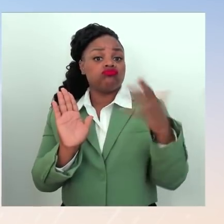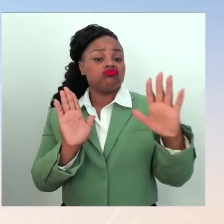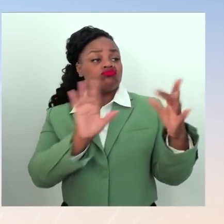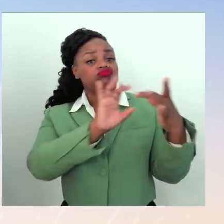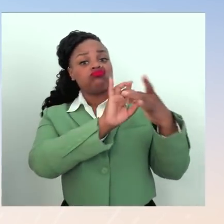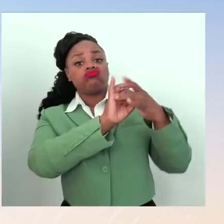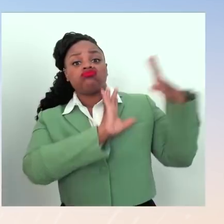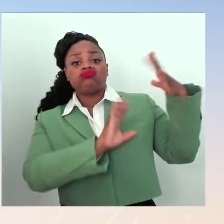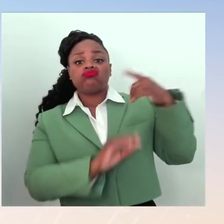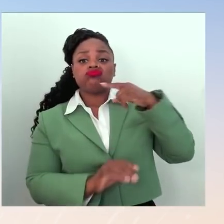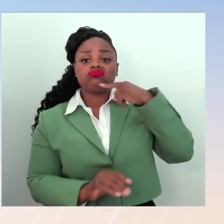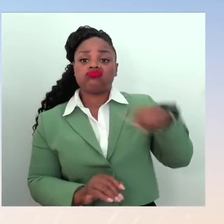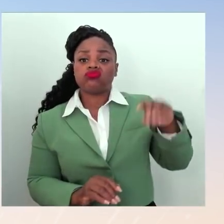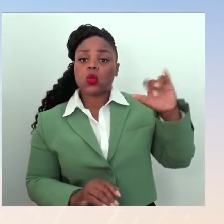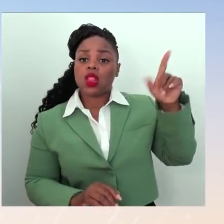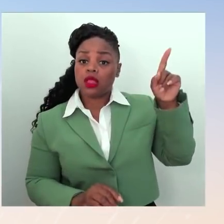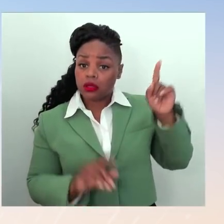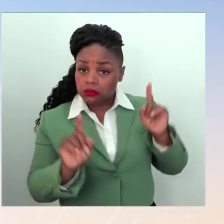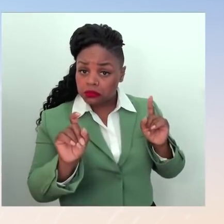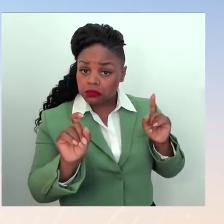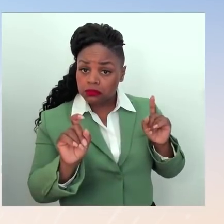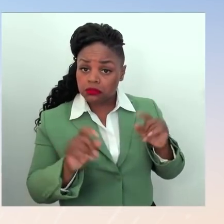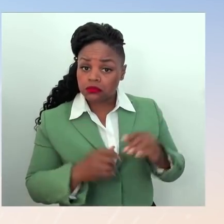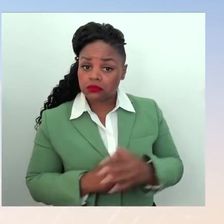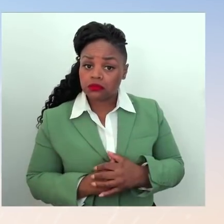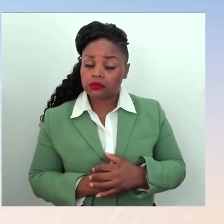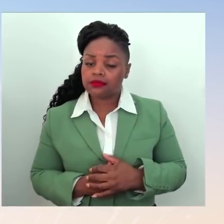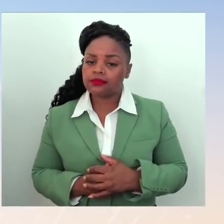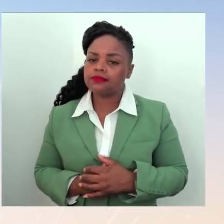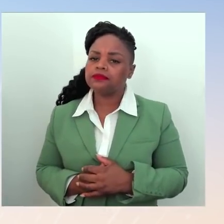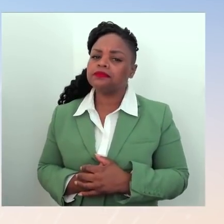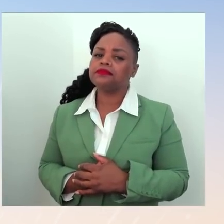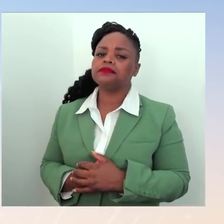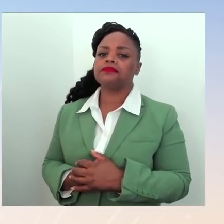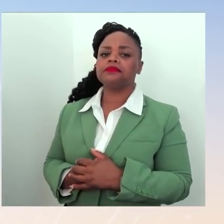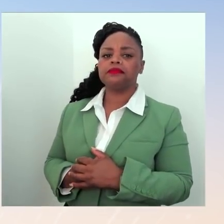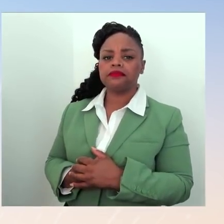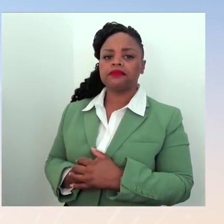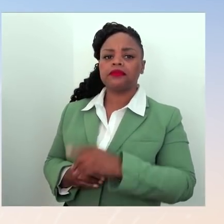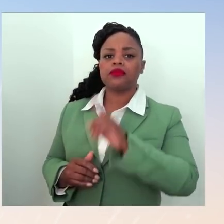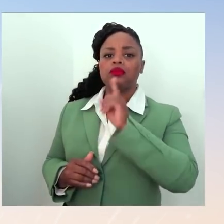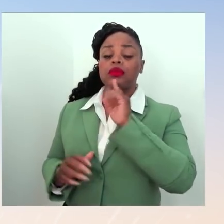a ban on importing of oil from Russia, and those discussions are ongoing internally